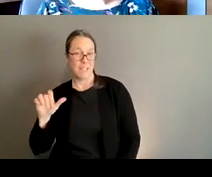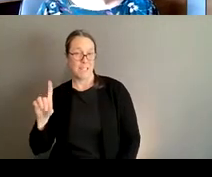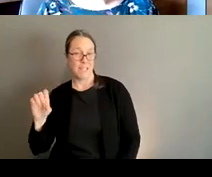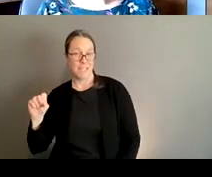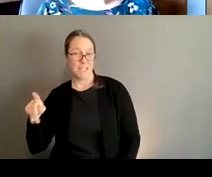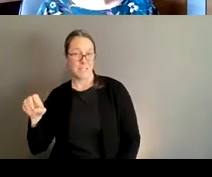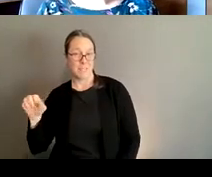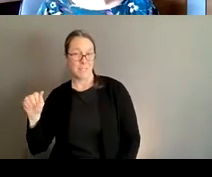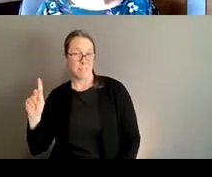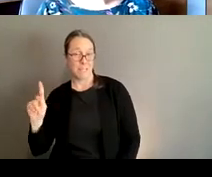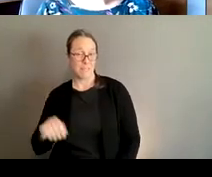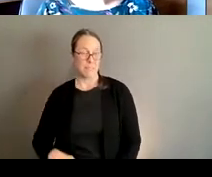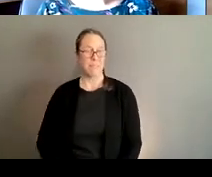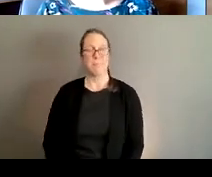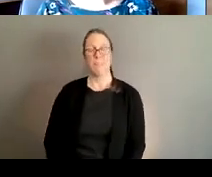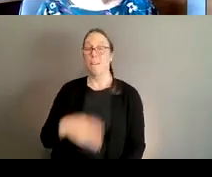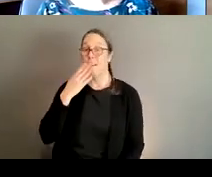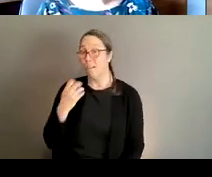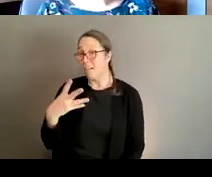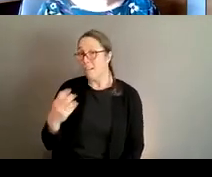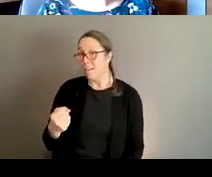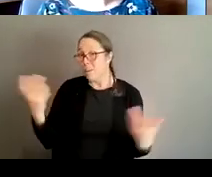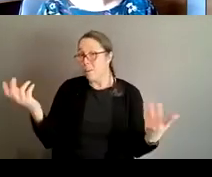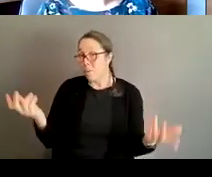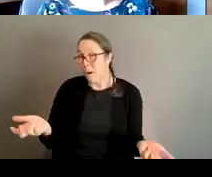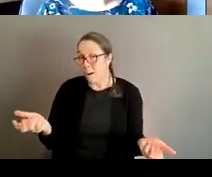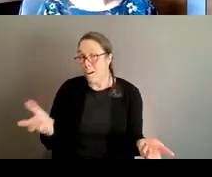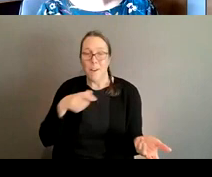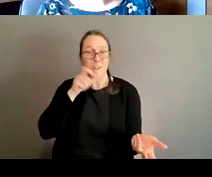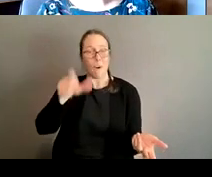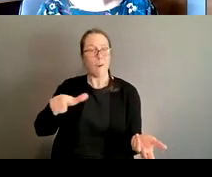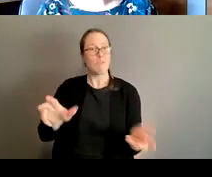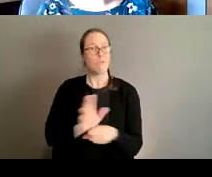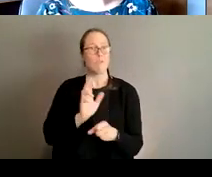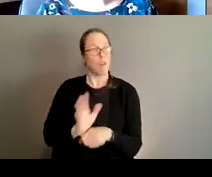So the good news for you is you don't have to use any artistic discipline